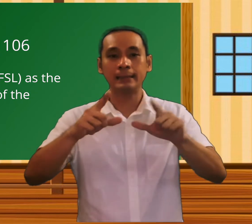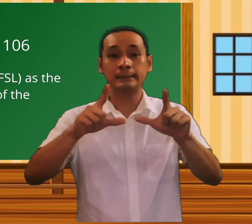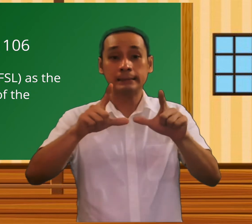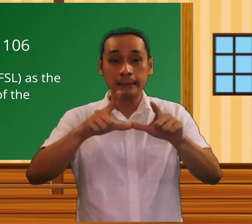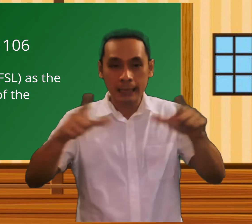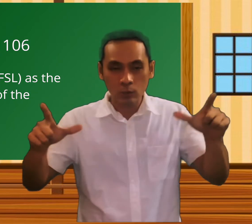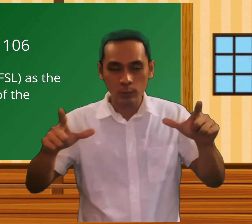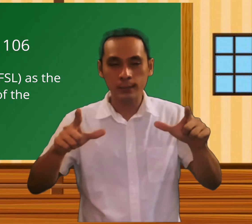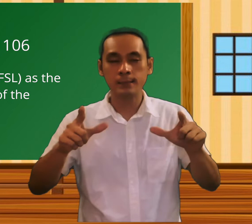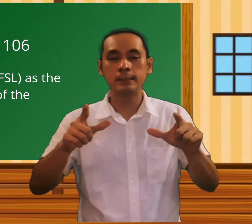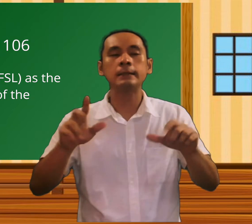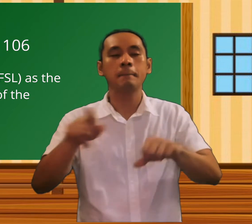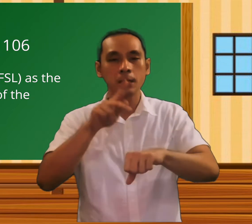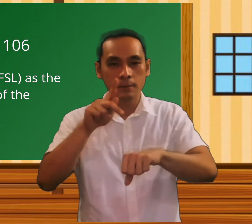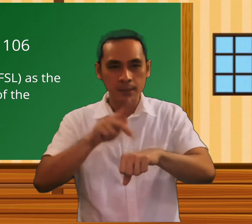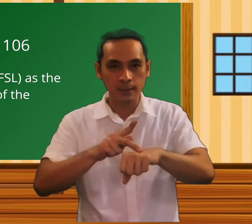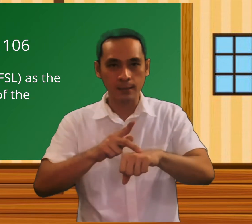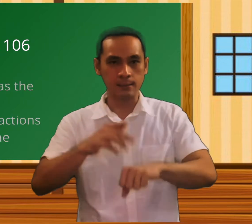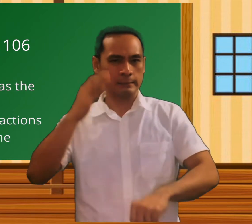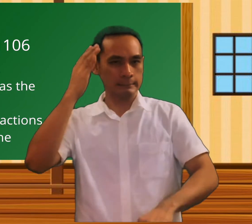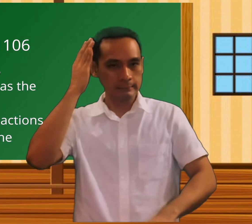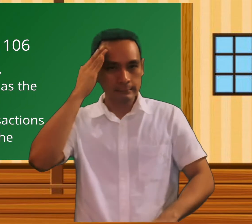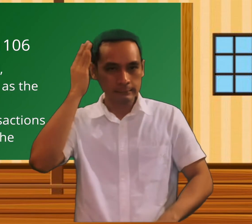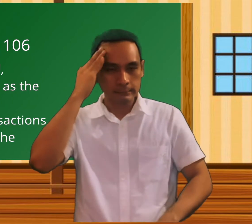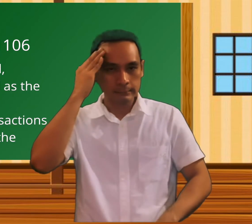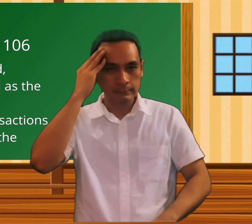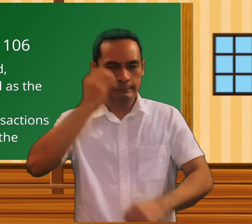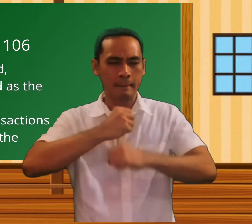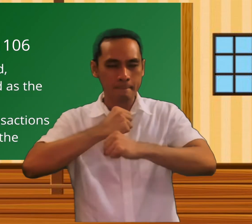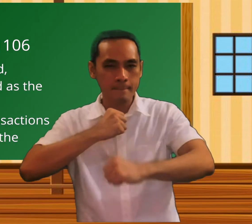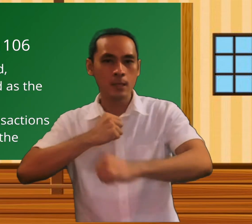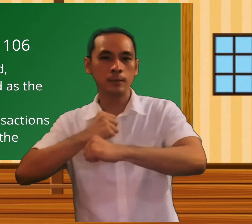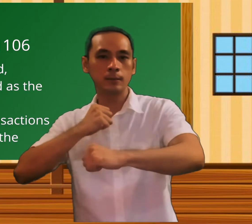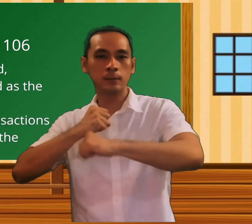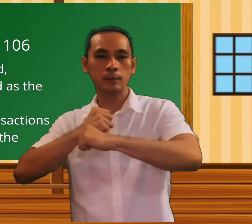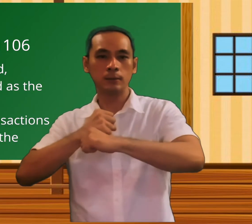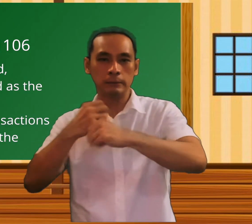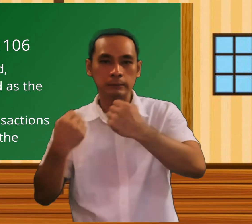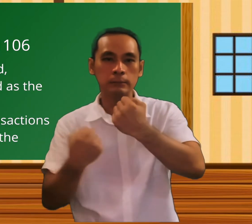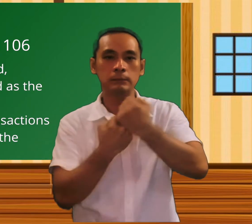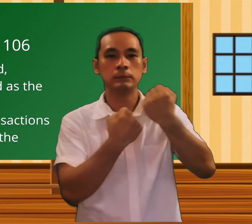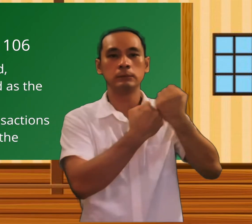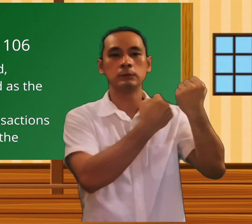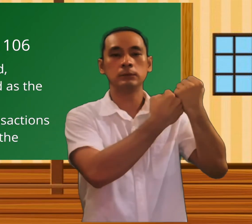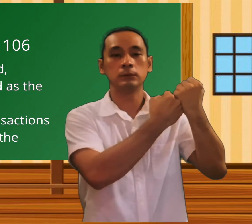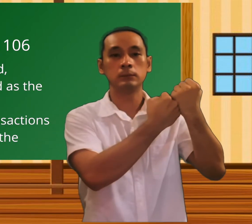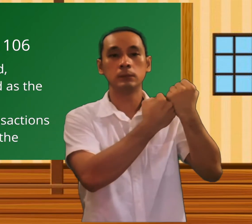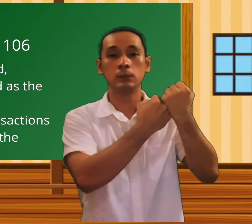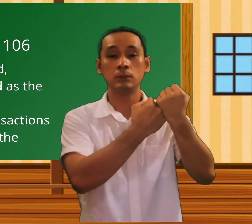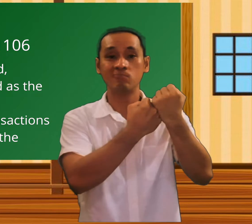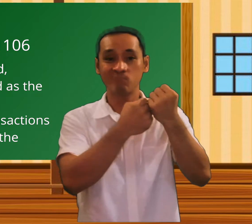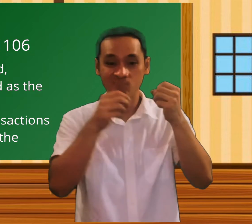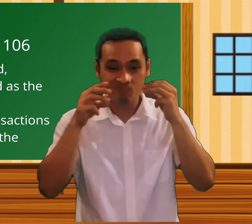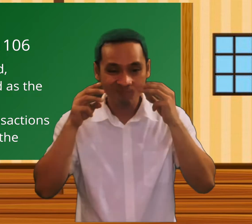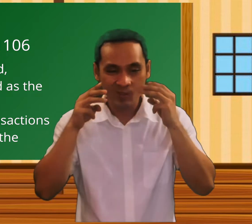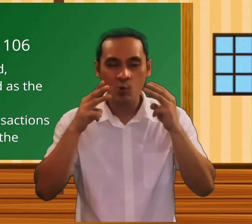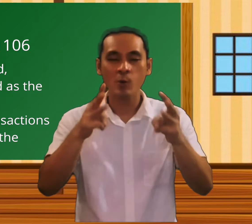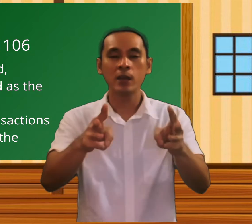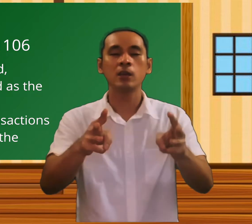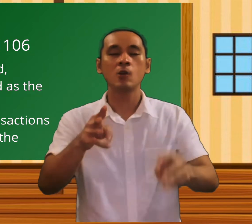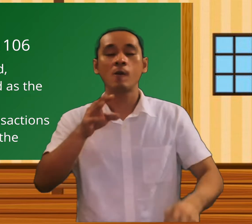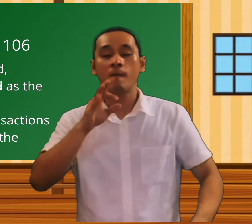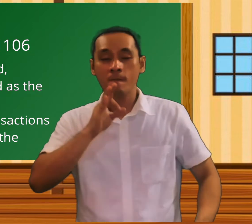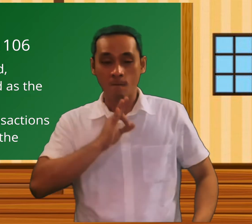philippines which shall be recognized promoted and supported as the medium of official communication